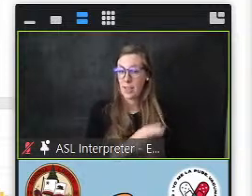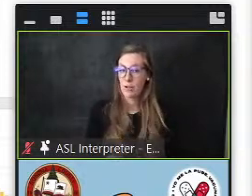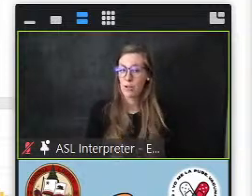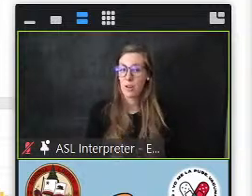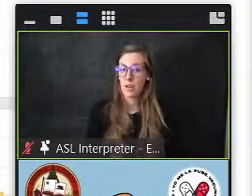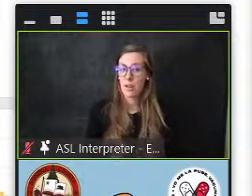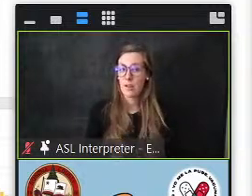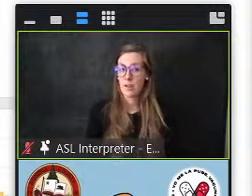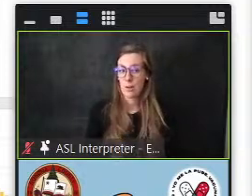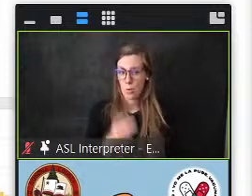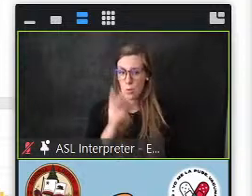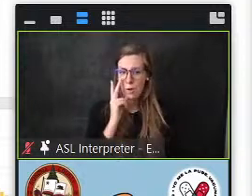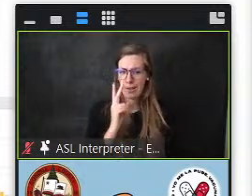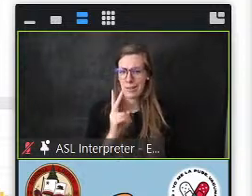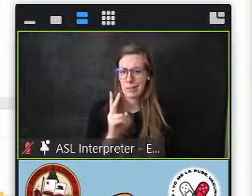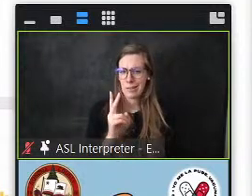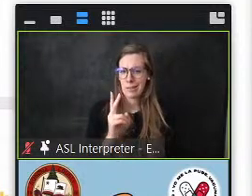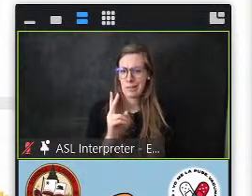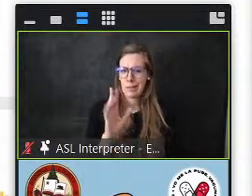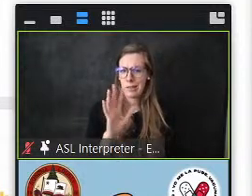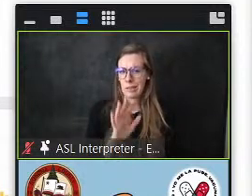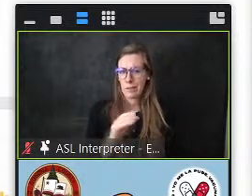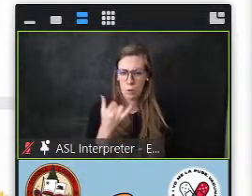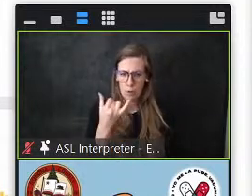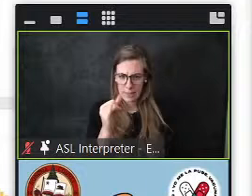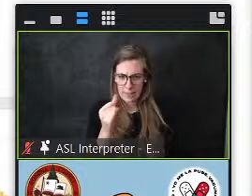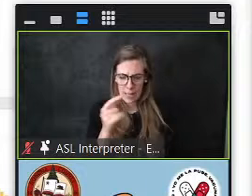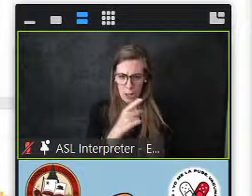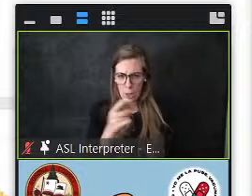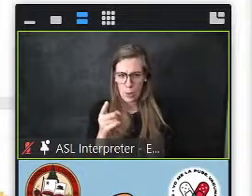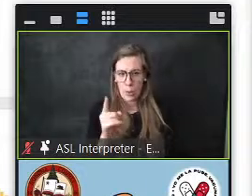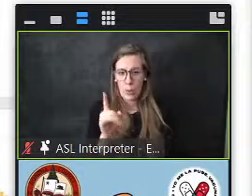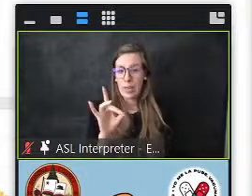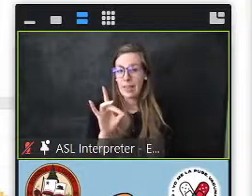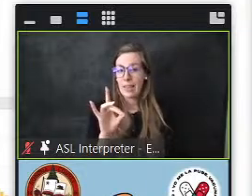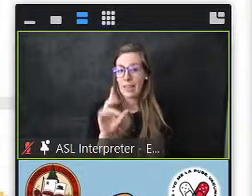if you're in the yellow, you'll be seeing that 83 patients have been hospitalized